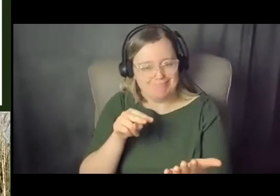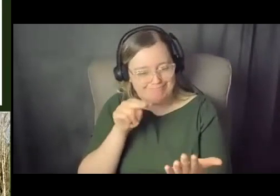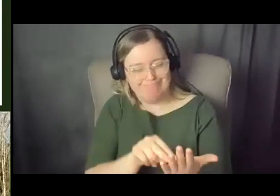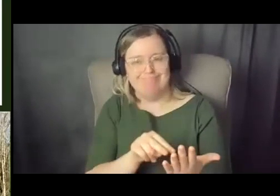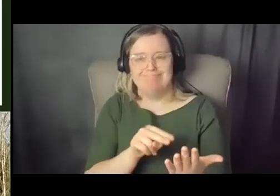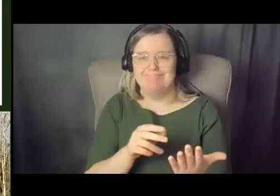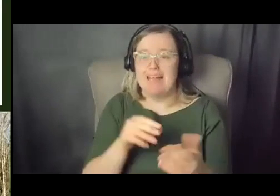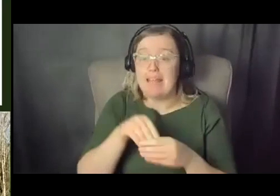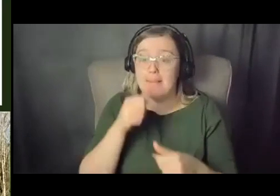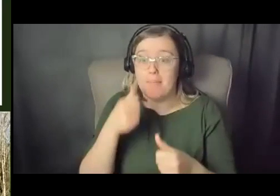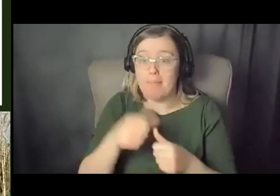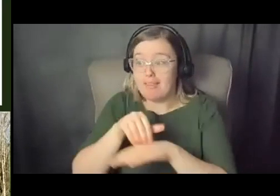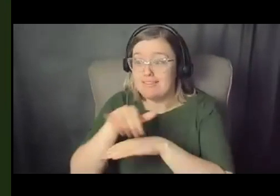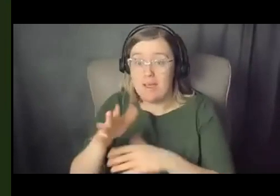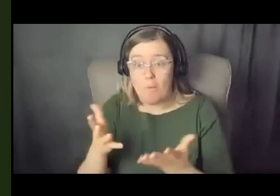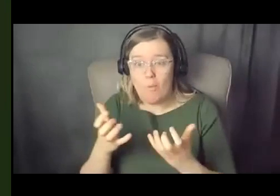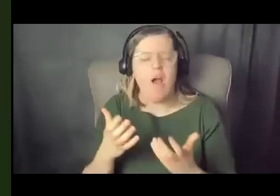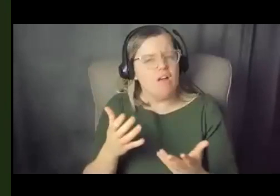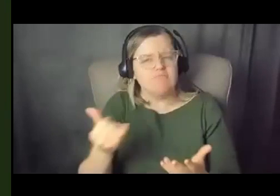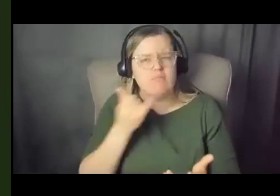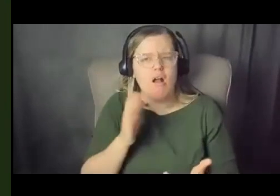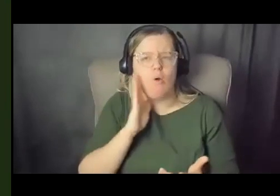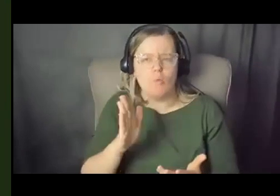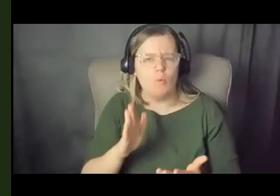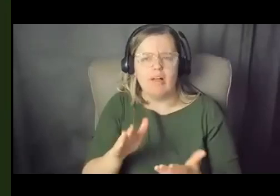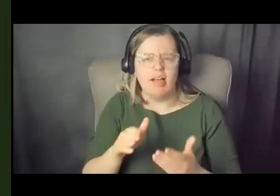make sure you're getting the information that you need, however you need it.